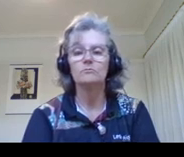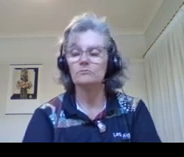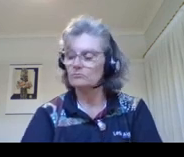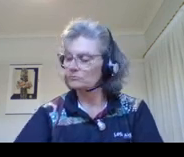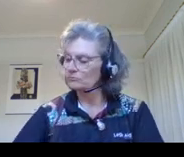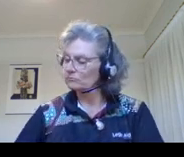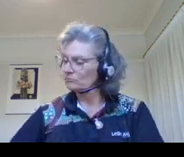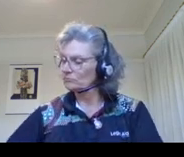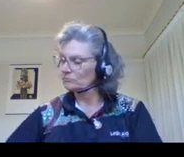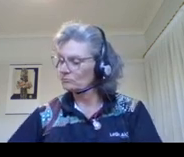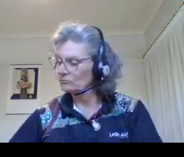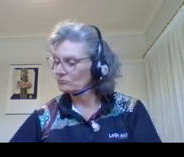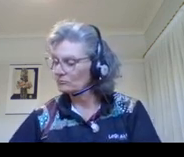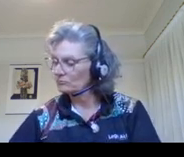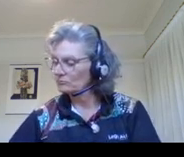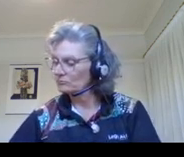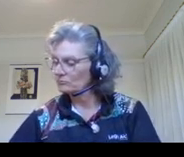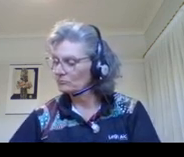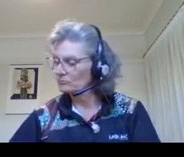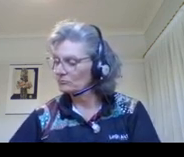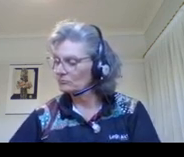who's scammed you because quite often you don't know that person is